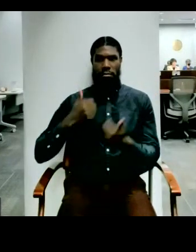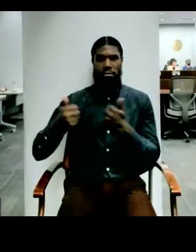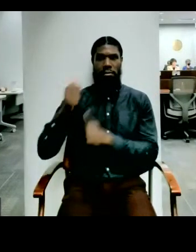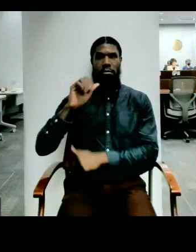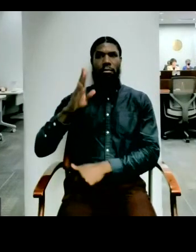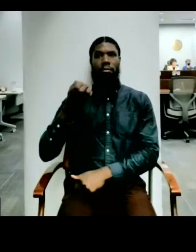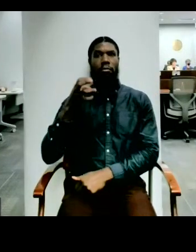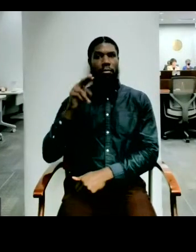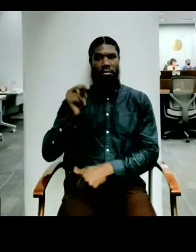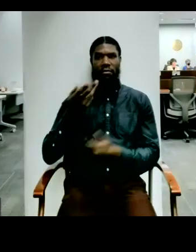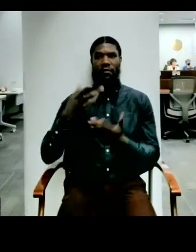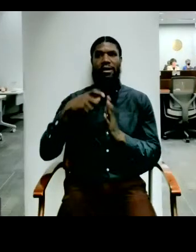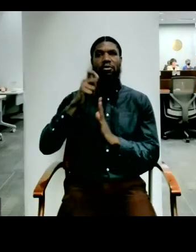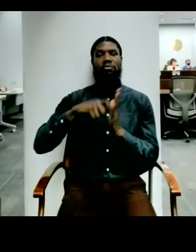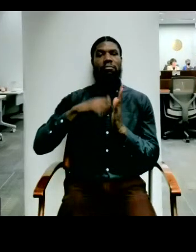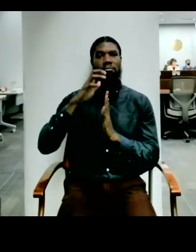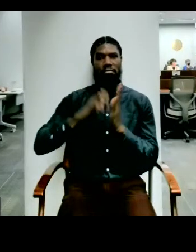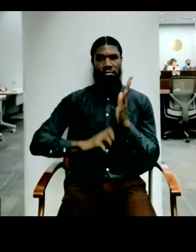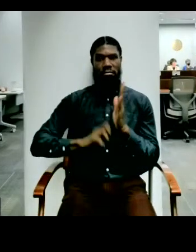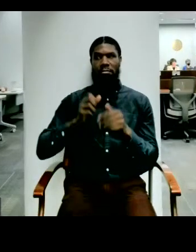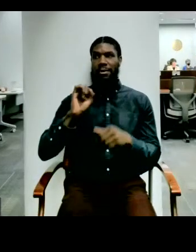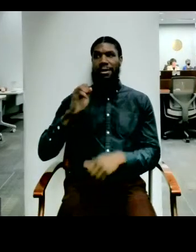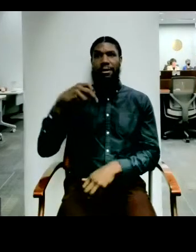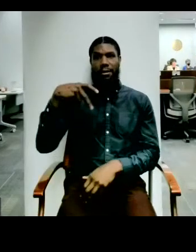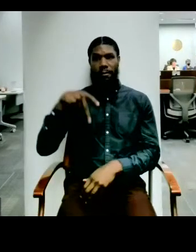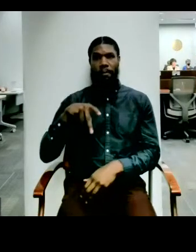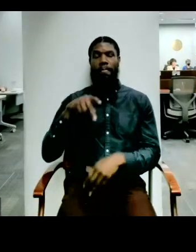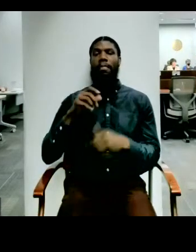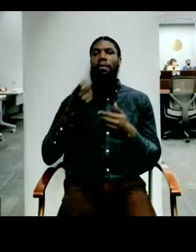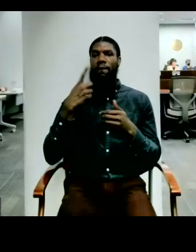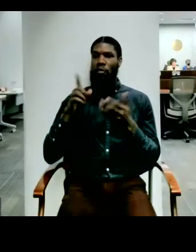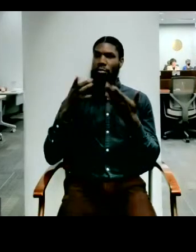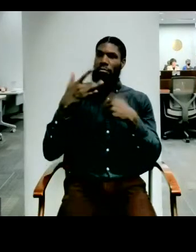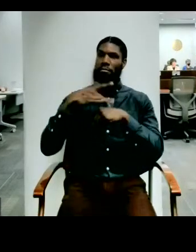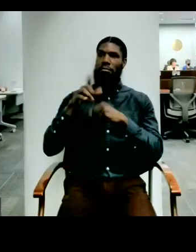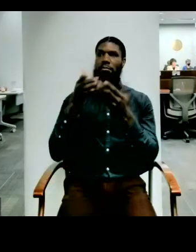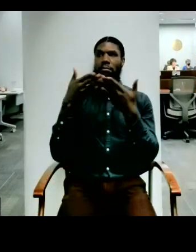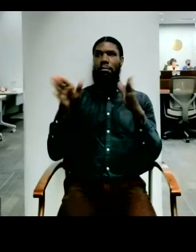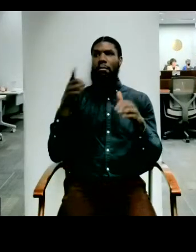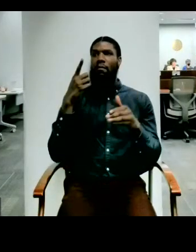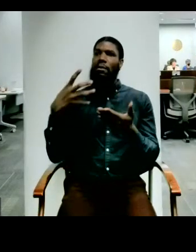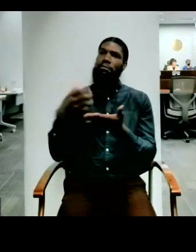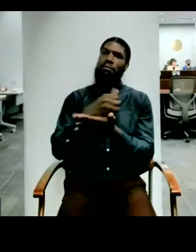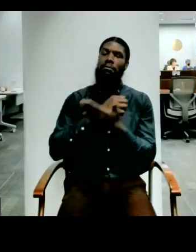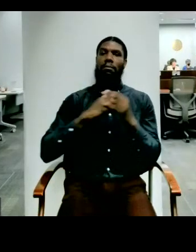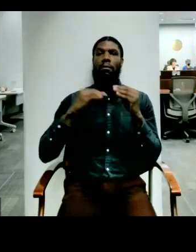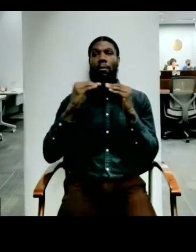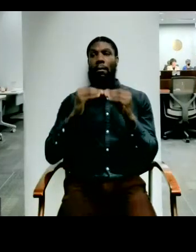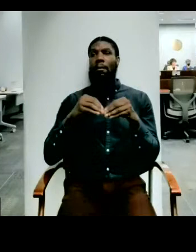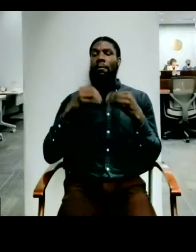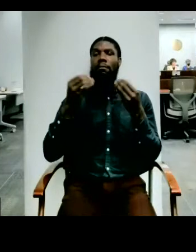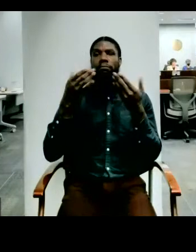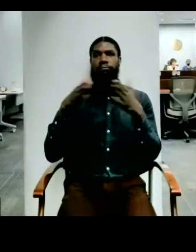draft strategic enforcement plan available to the public in order to receive public comment and received a hundred, over a hundred comments.